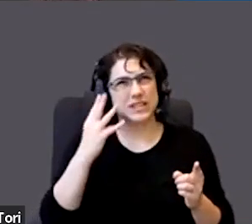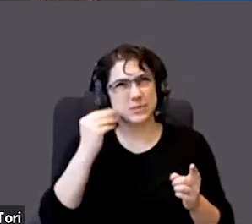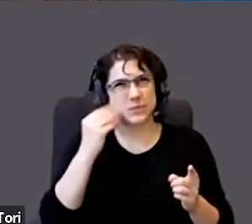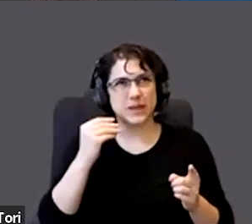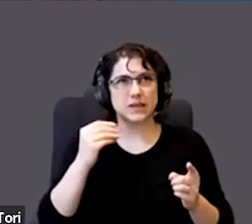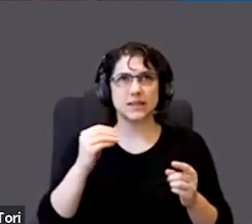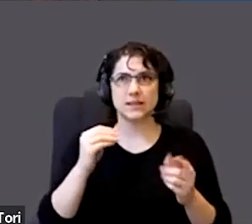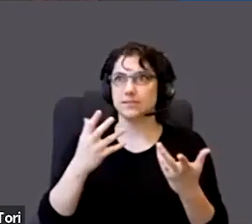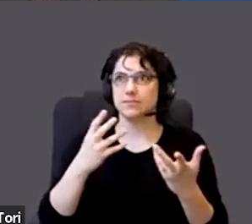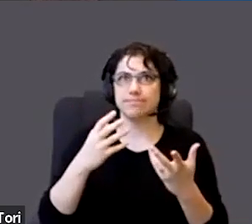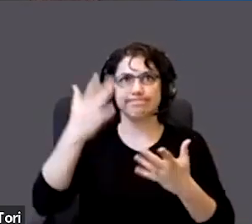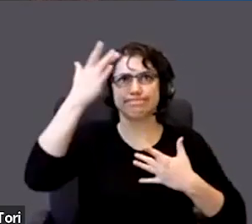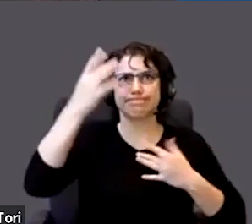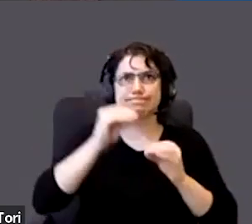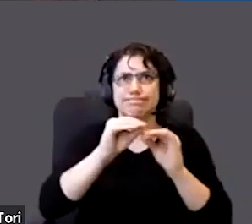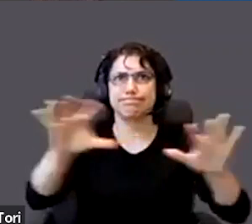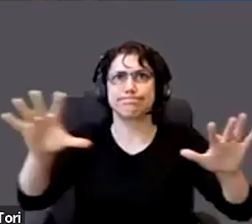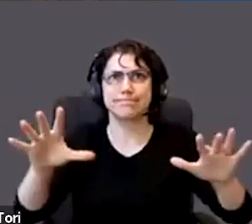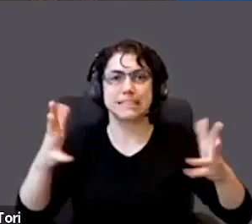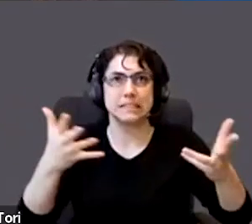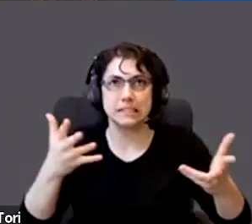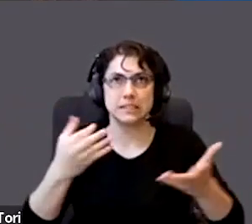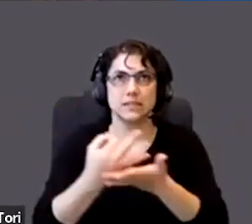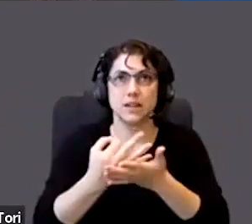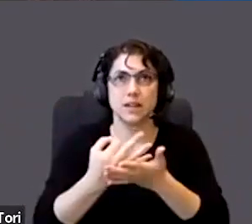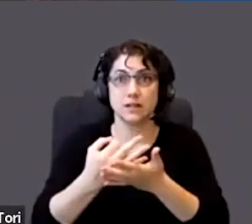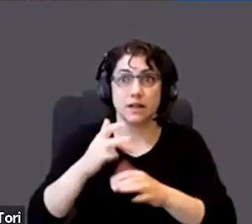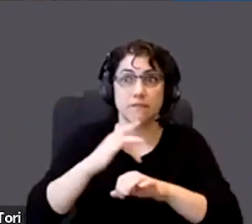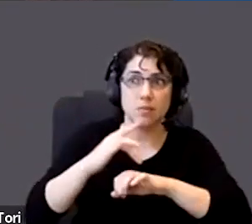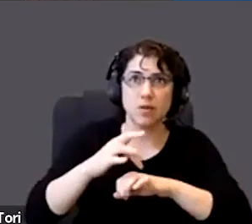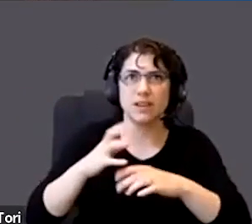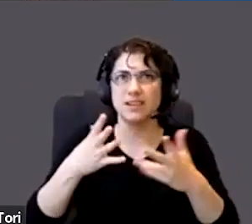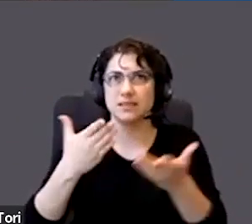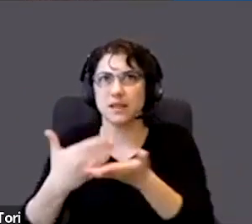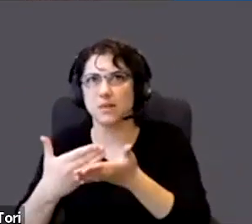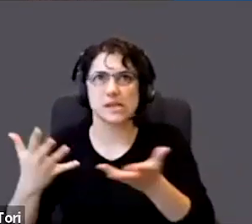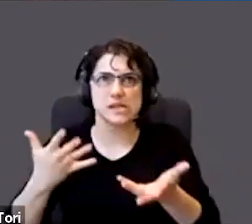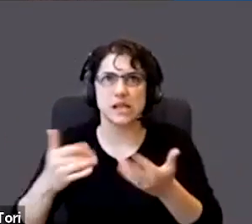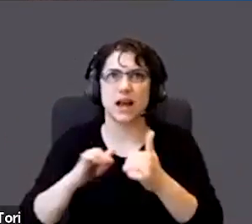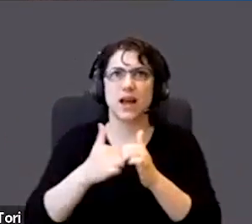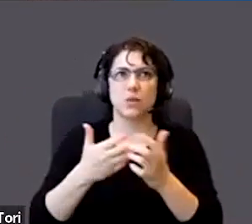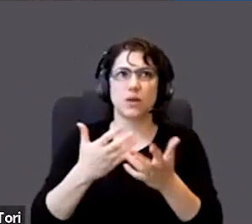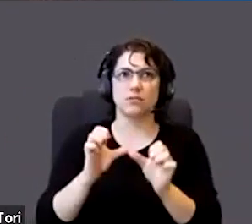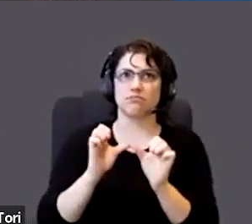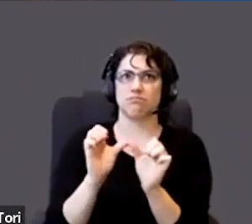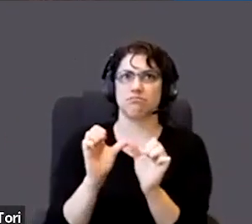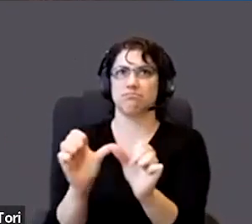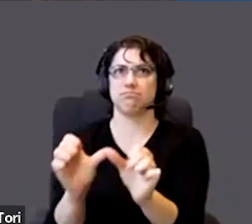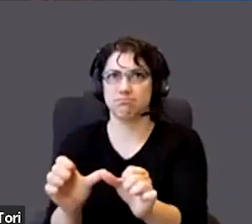But it's oftentimes -- one time, hopefully, working with you we can make that not be the case this time. Julie.